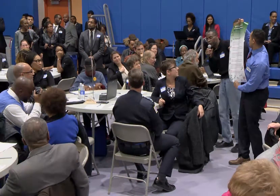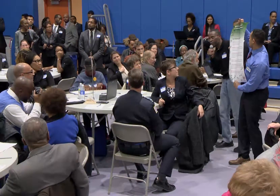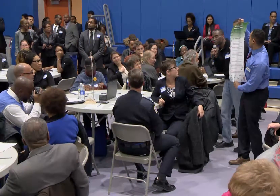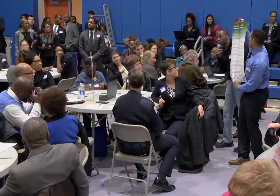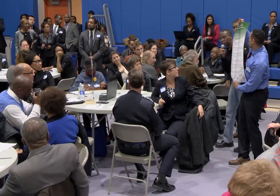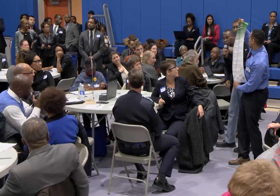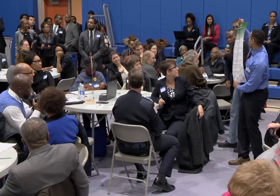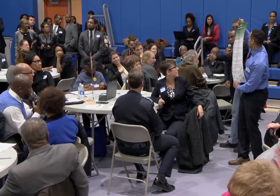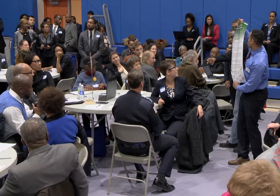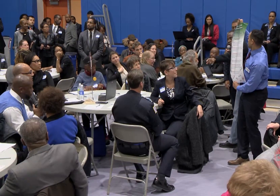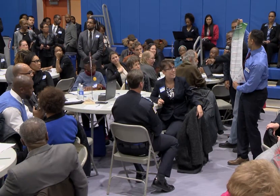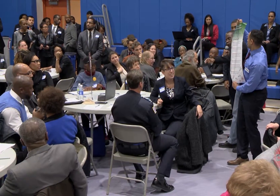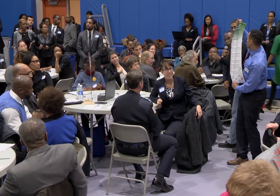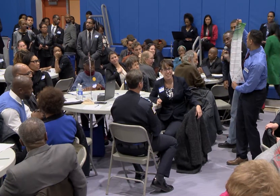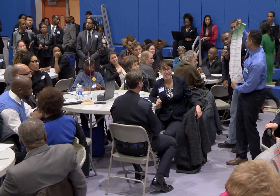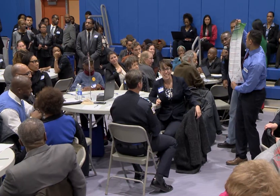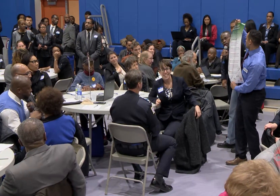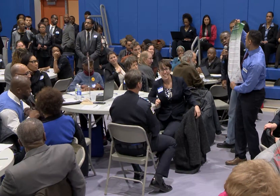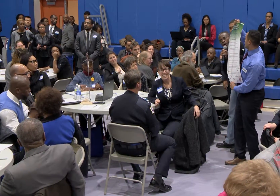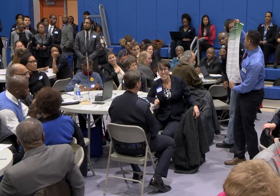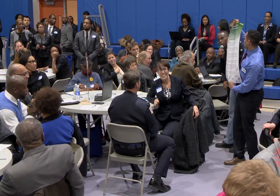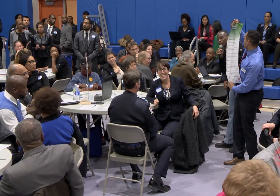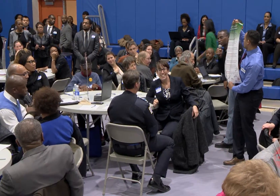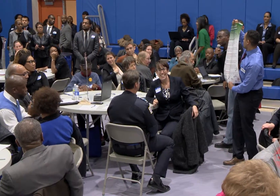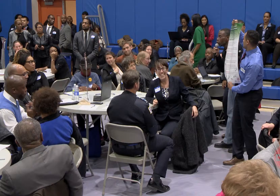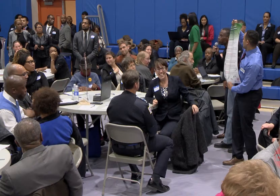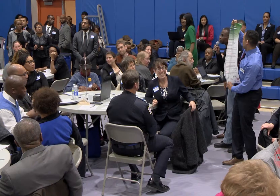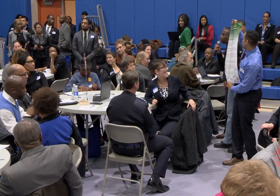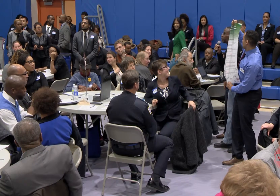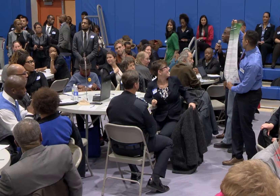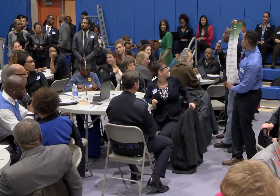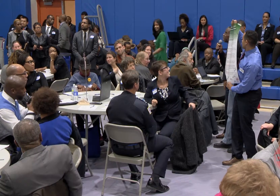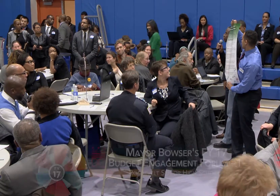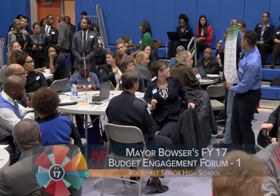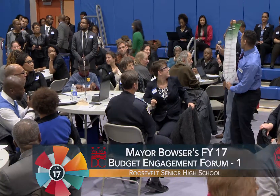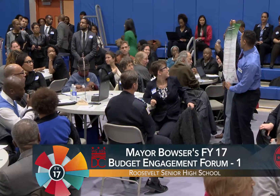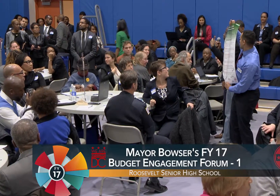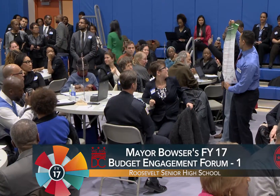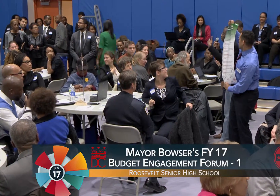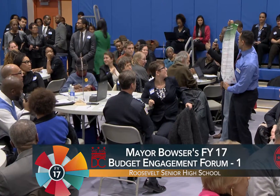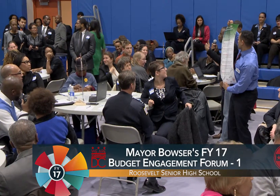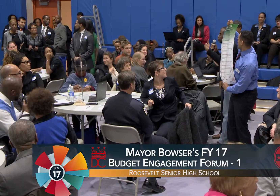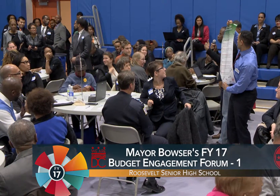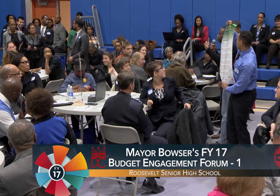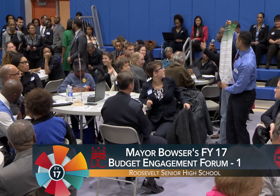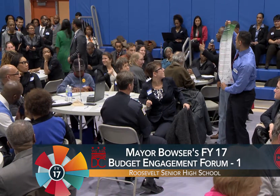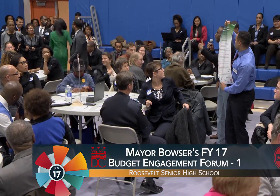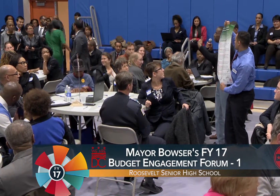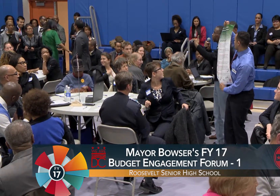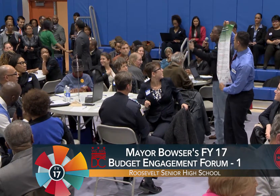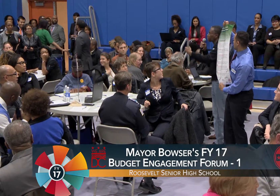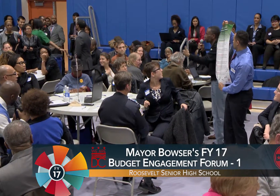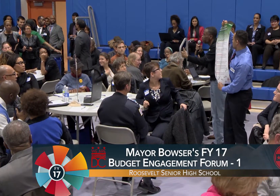VERY GOOD DISCUSSION WITH OUR CHIEF OVER HERE ABOUT THE IMPORTANCE OF EDUCATION AND THE RELATIONSHIP BETWEEN THAT AND